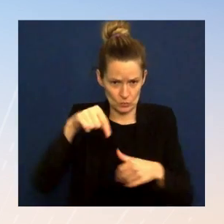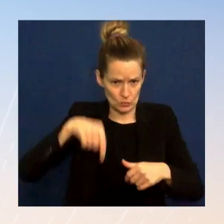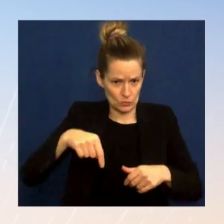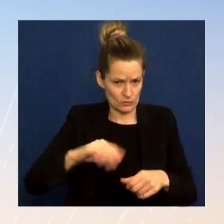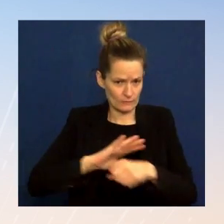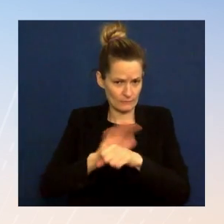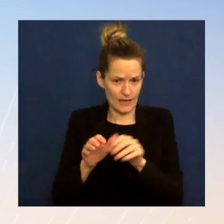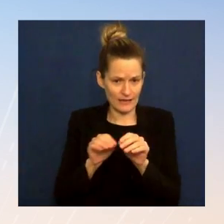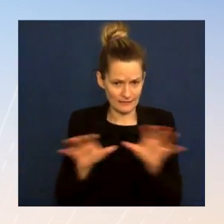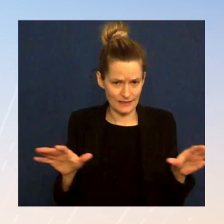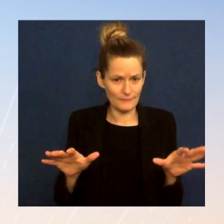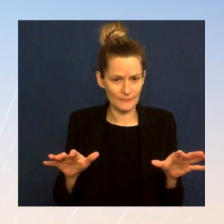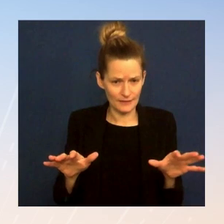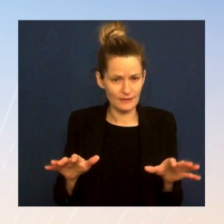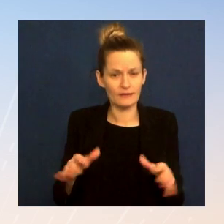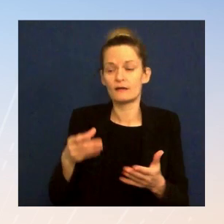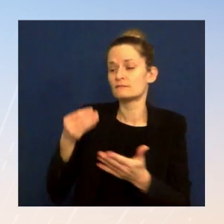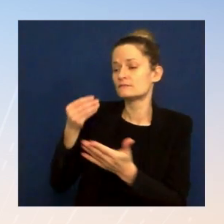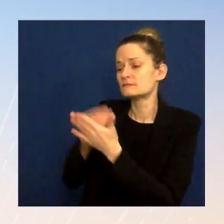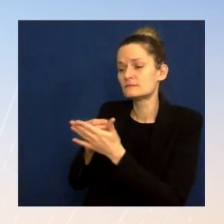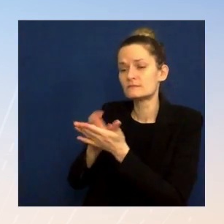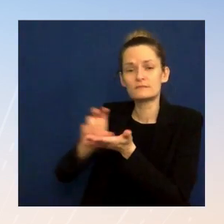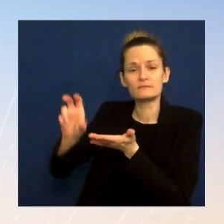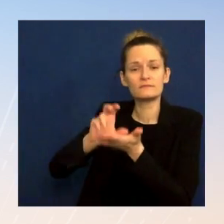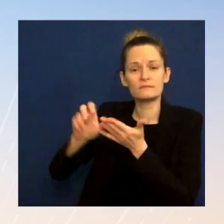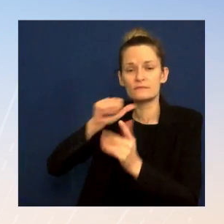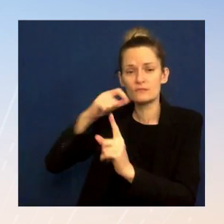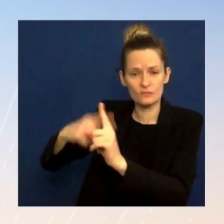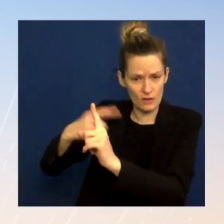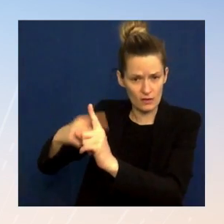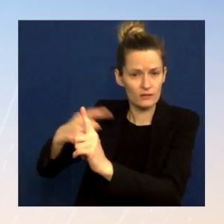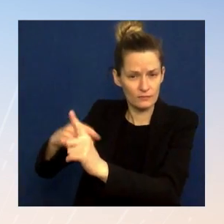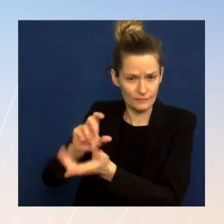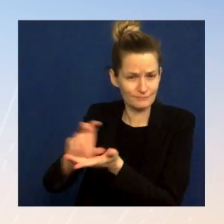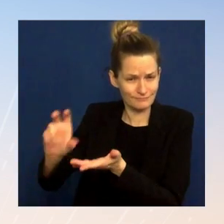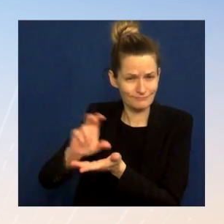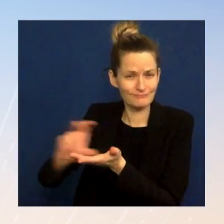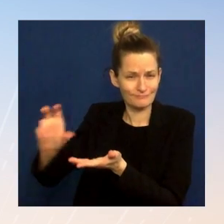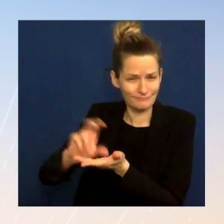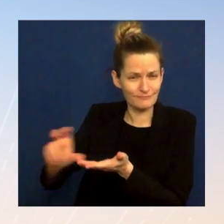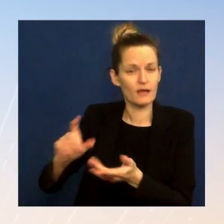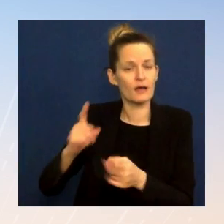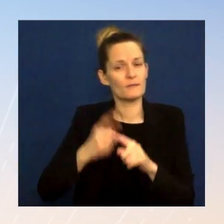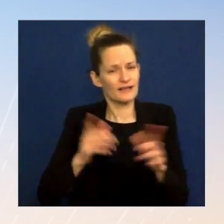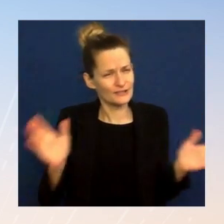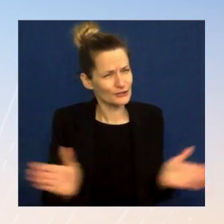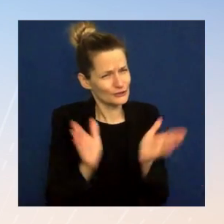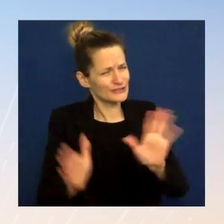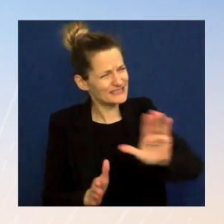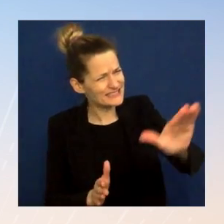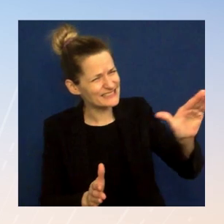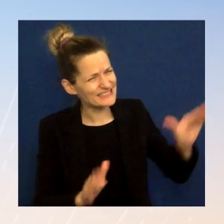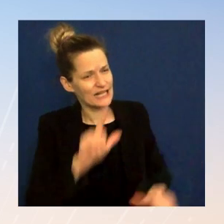and encouraging local eviction moratoria and protections. Also wanted to note, as an update --